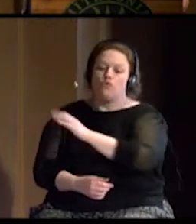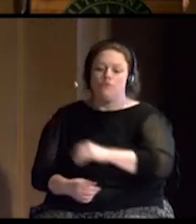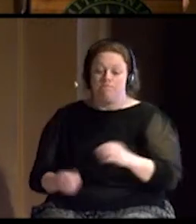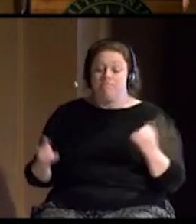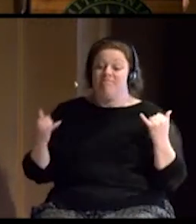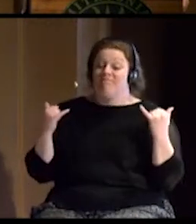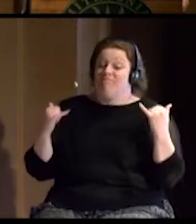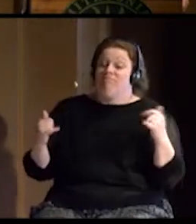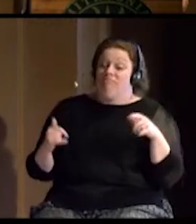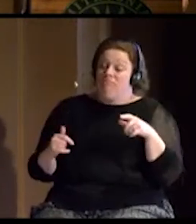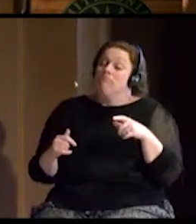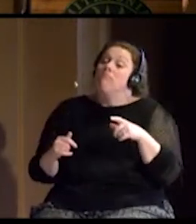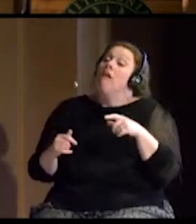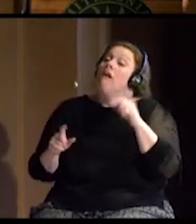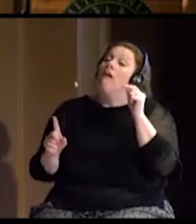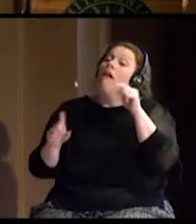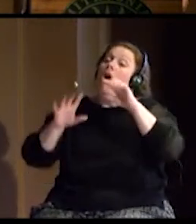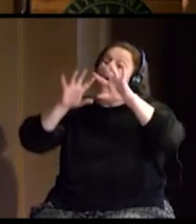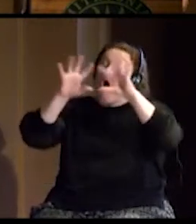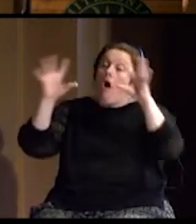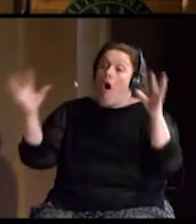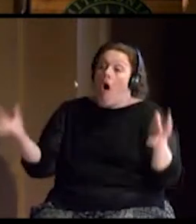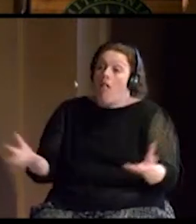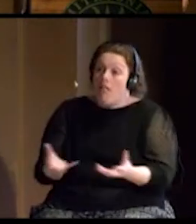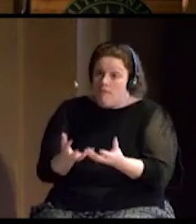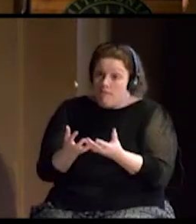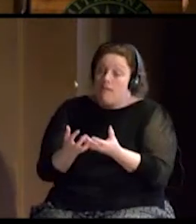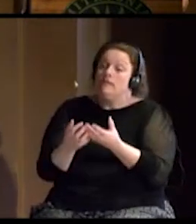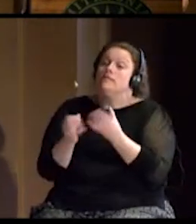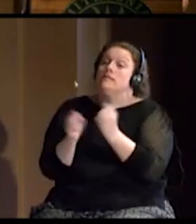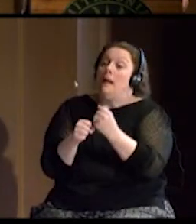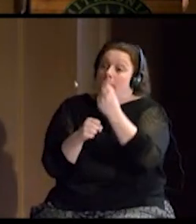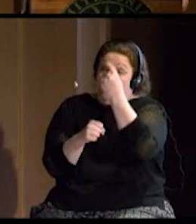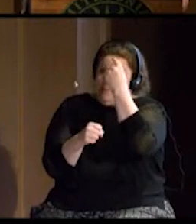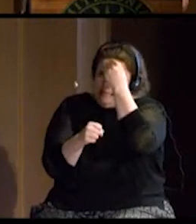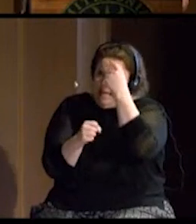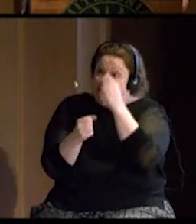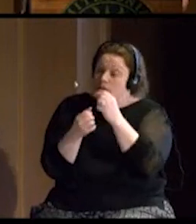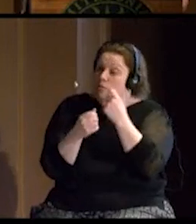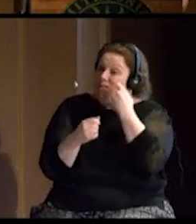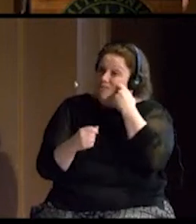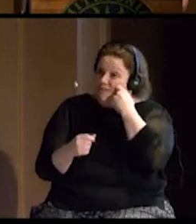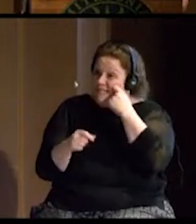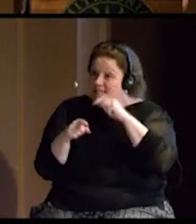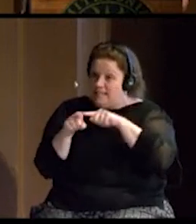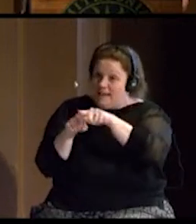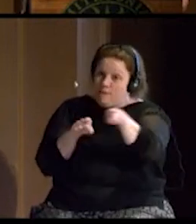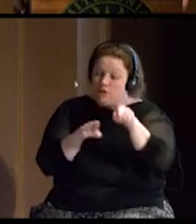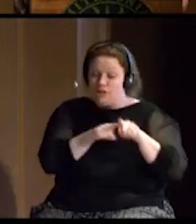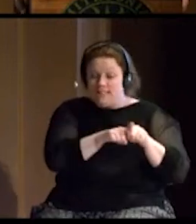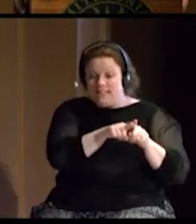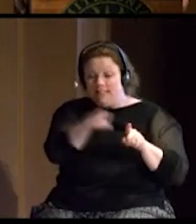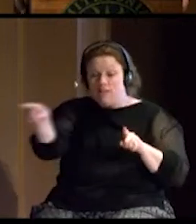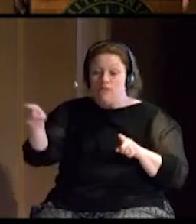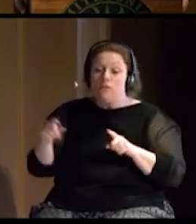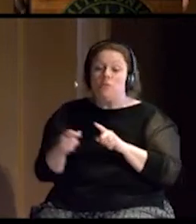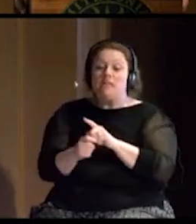Now, this all make sense with very recent divergences, including sympatric populations of the same species,